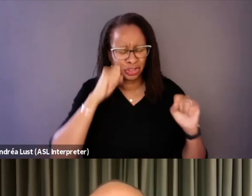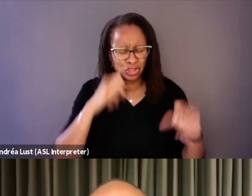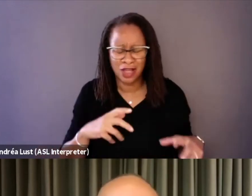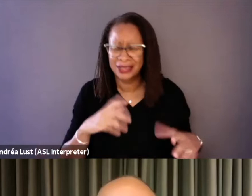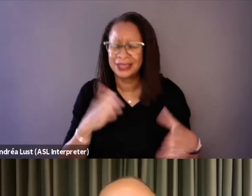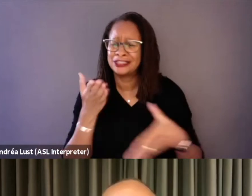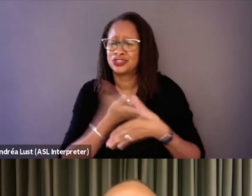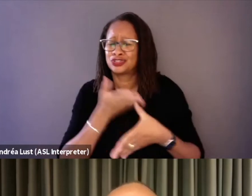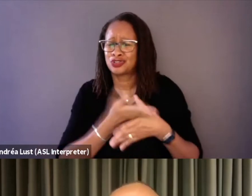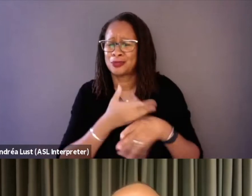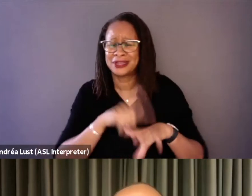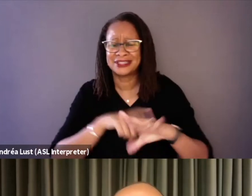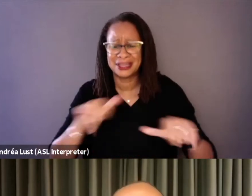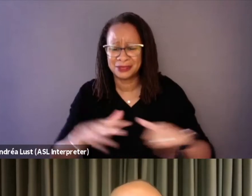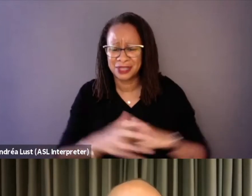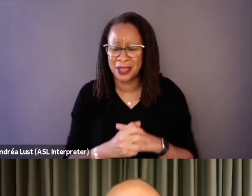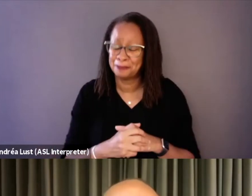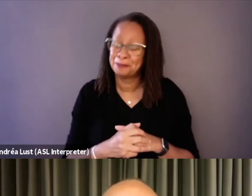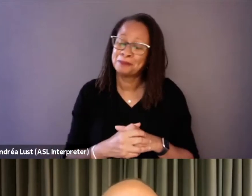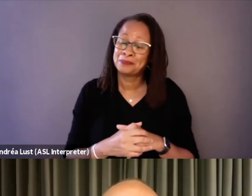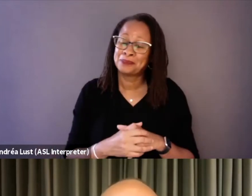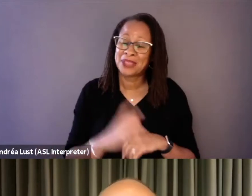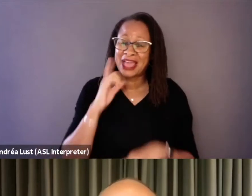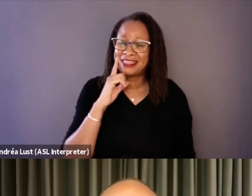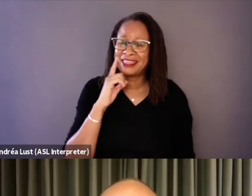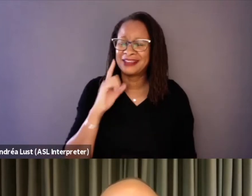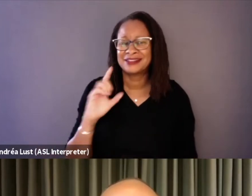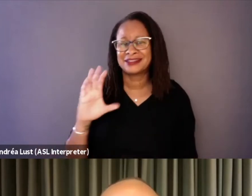which sometimes I think cam doesn't always pull that off.